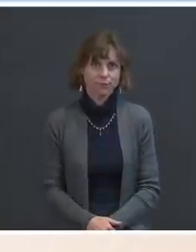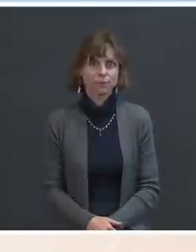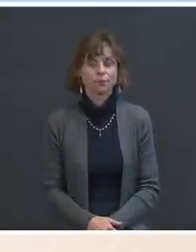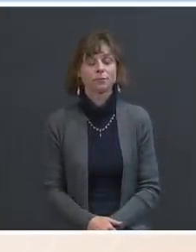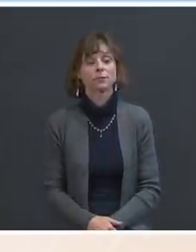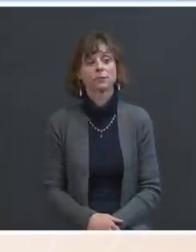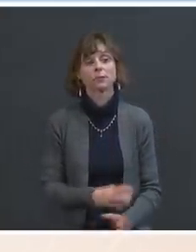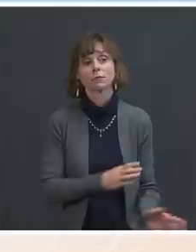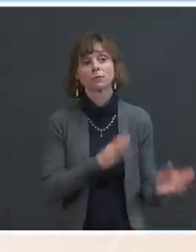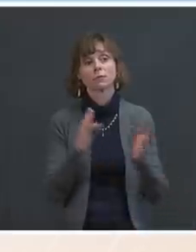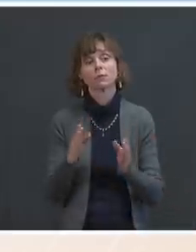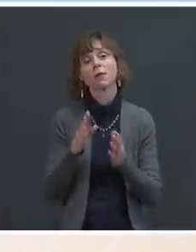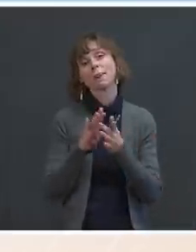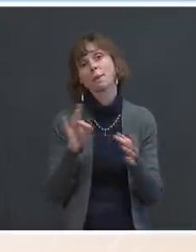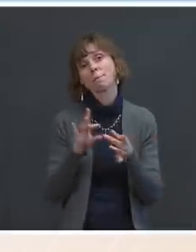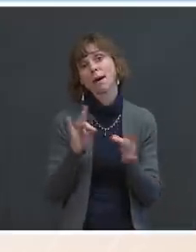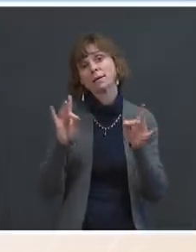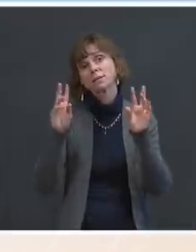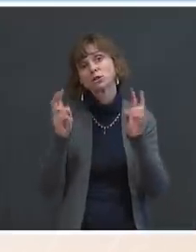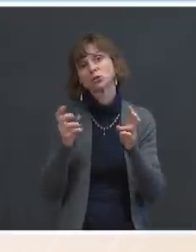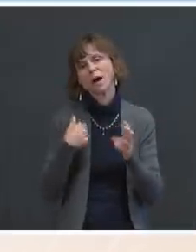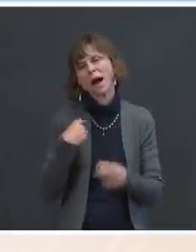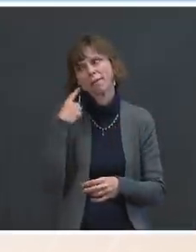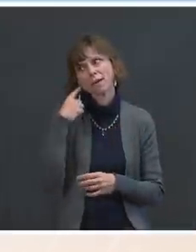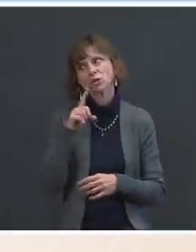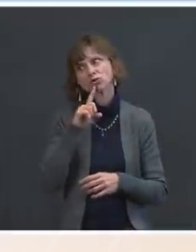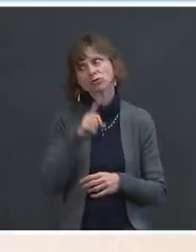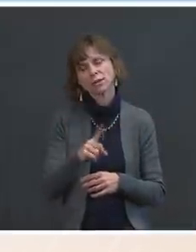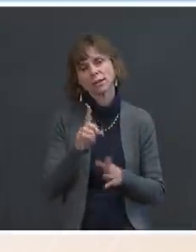I mean, I think -- I think it's really important to understand